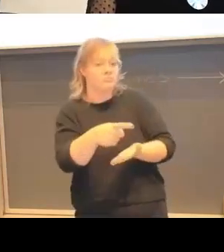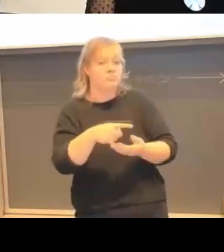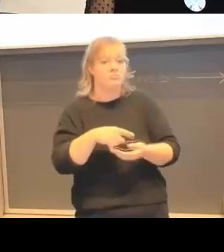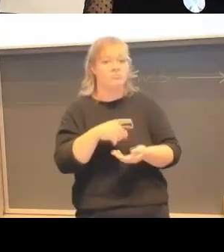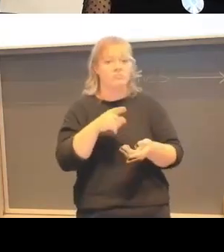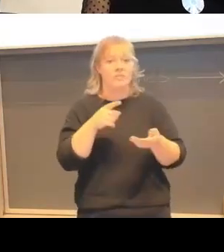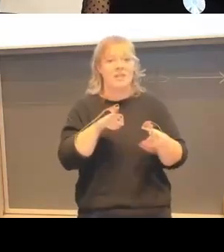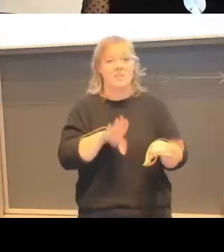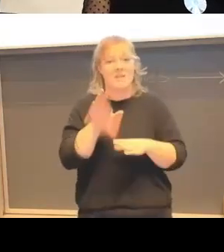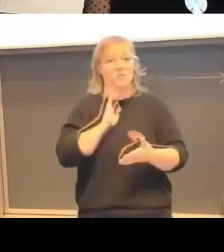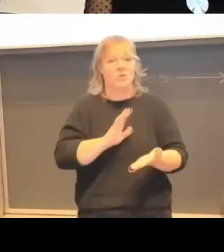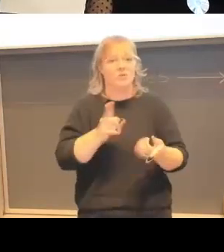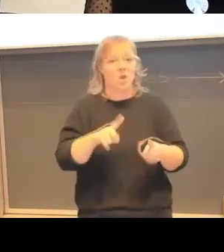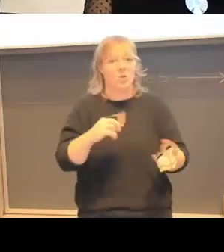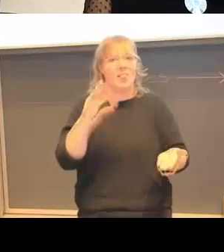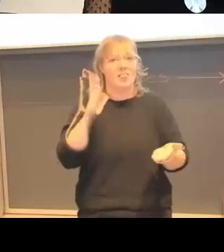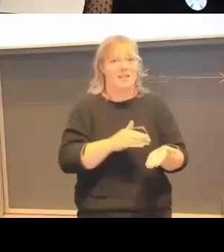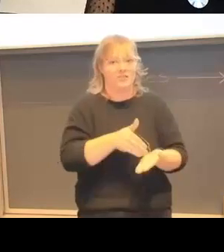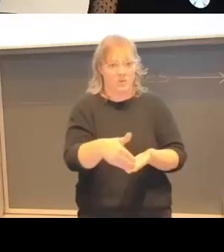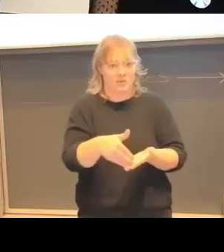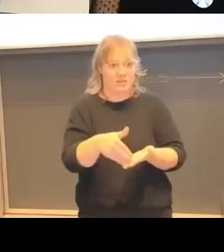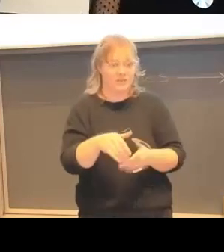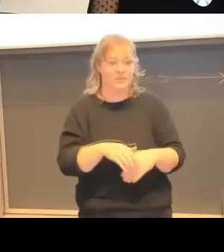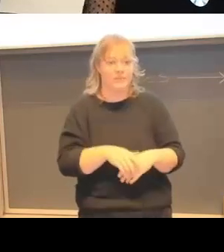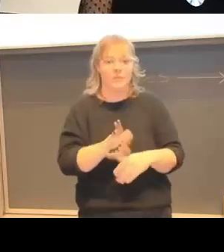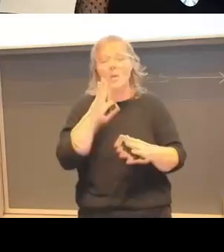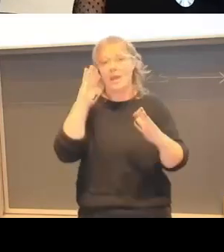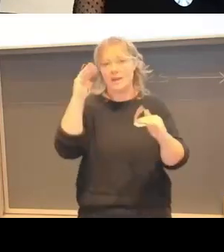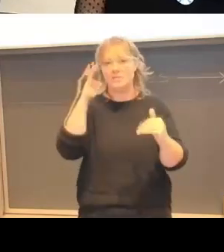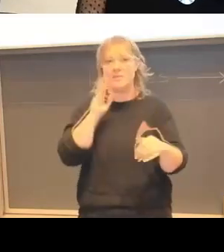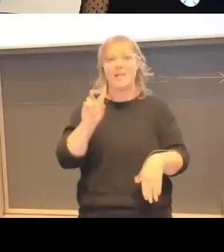the peer coaches did within that first cycle we did anticipate that by the second cycle